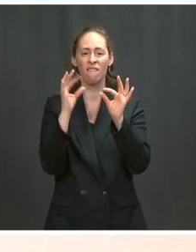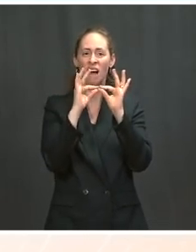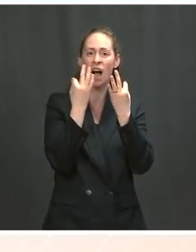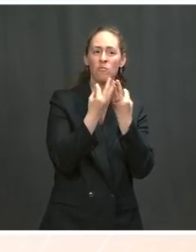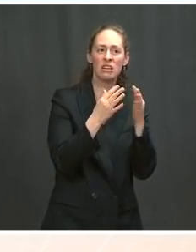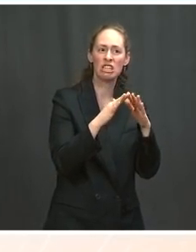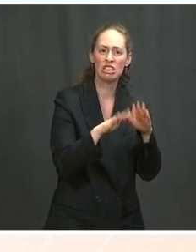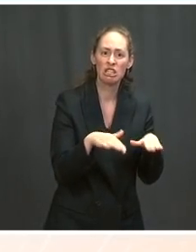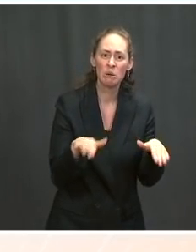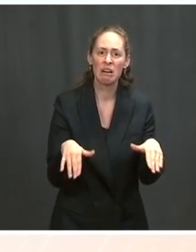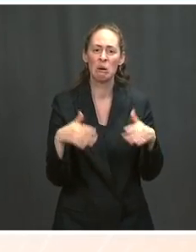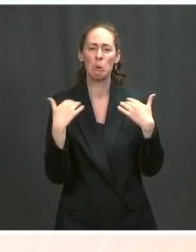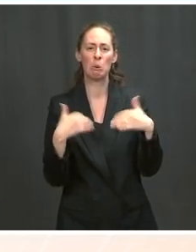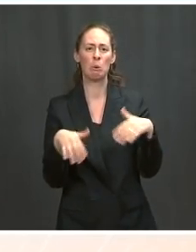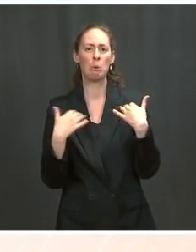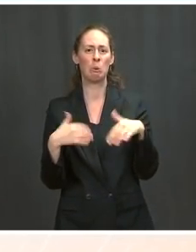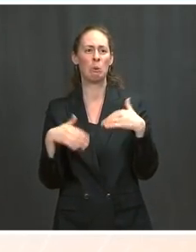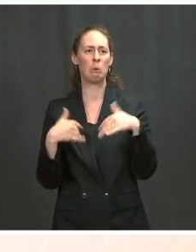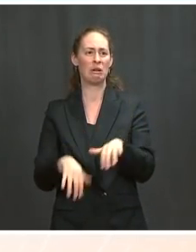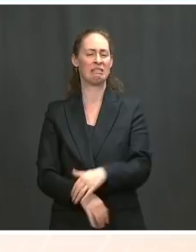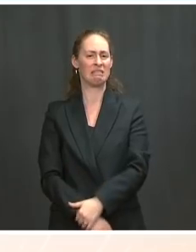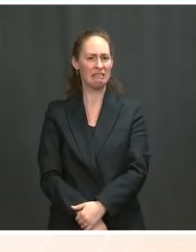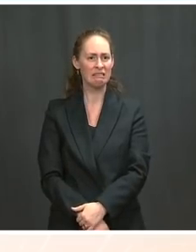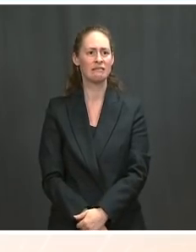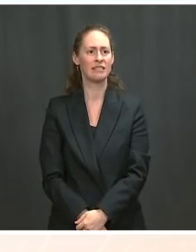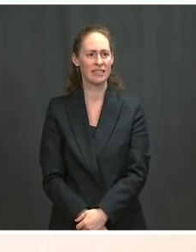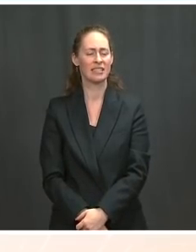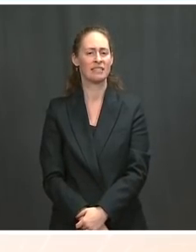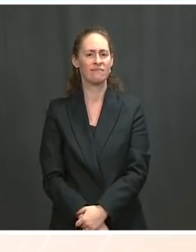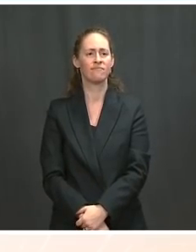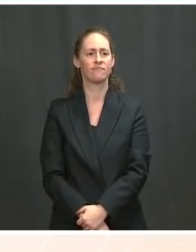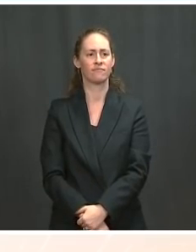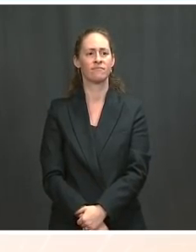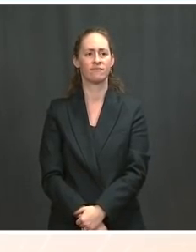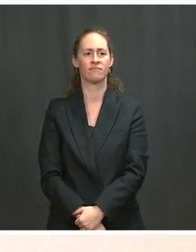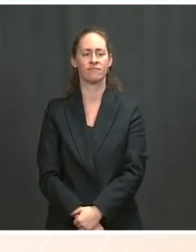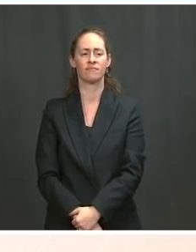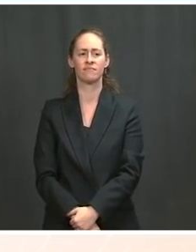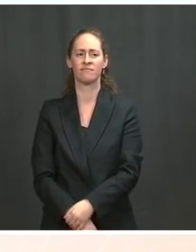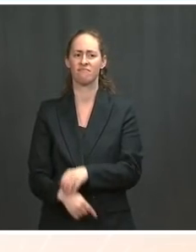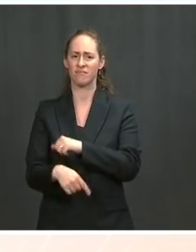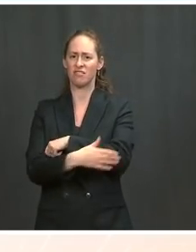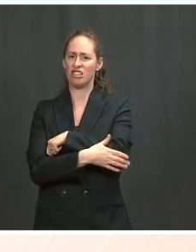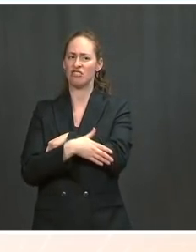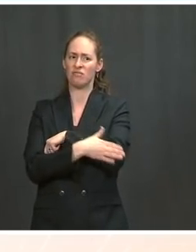and industrious countries in the world. So that's a good example of why